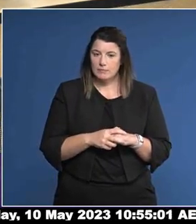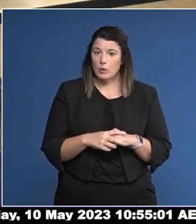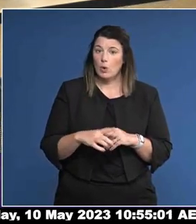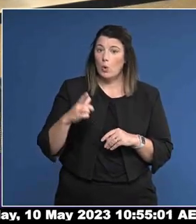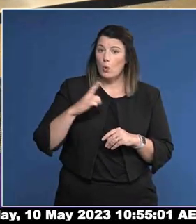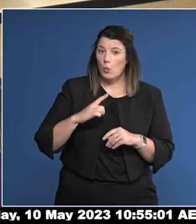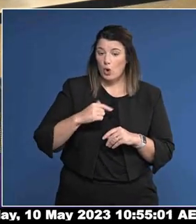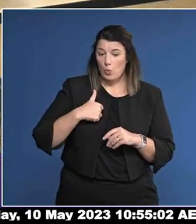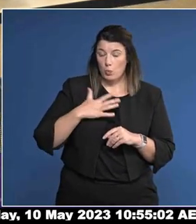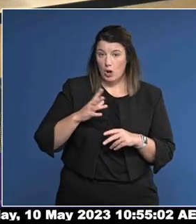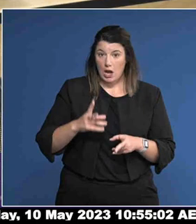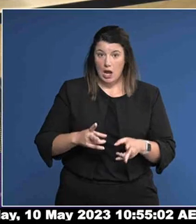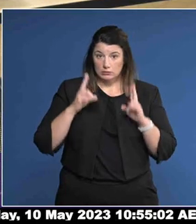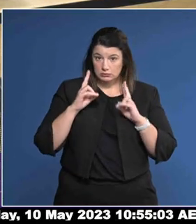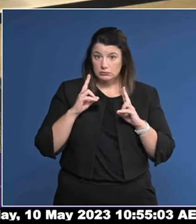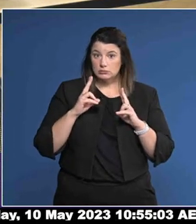This was not shared with Dad Paul.